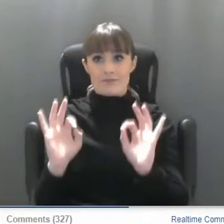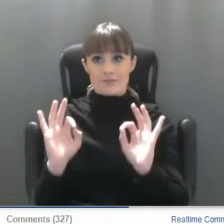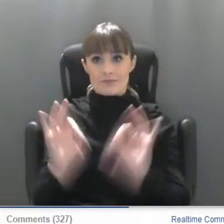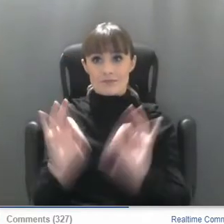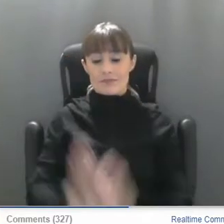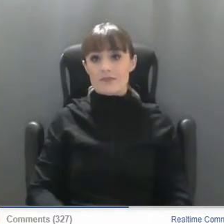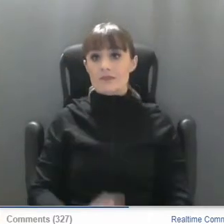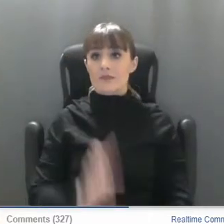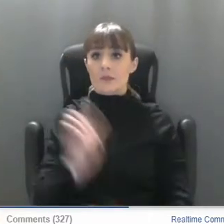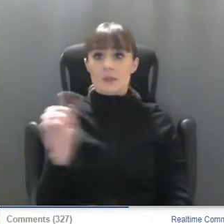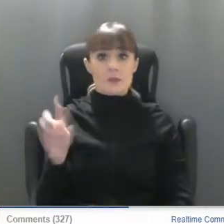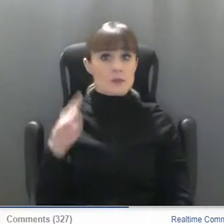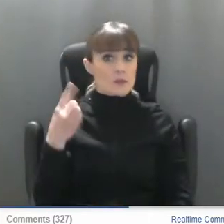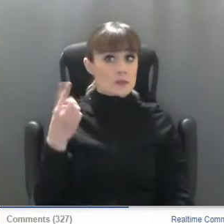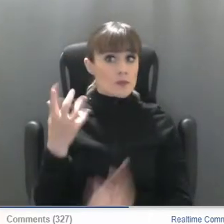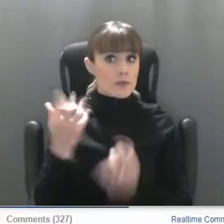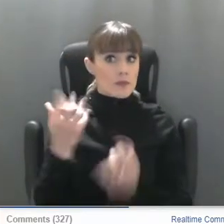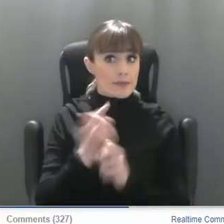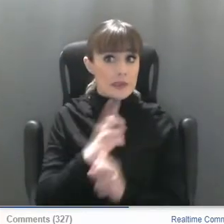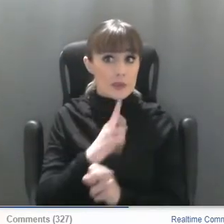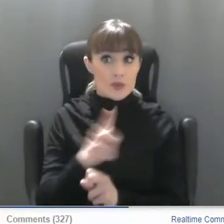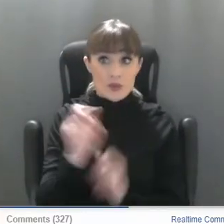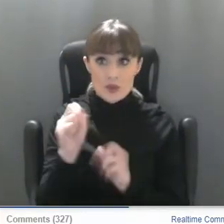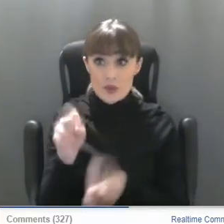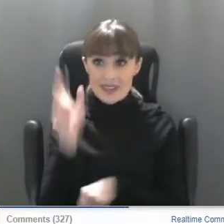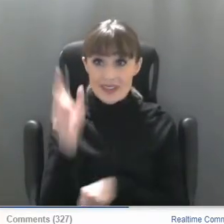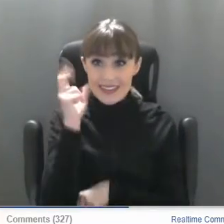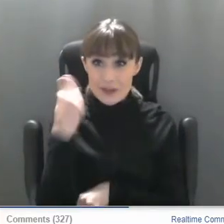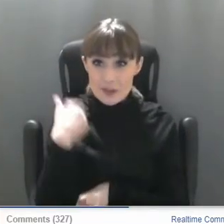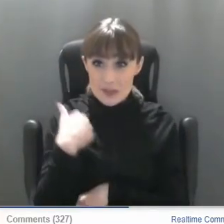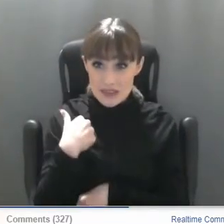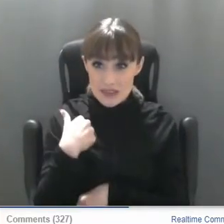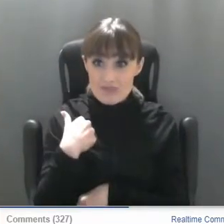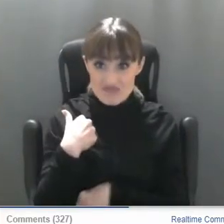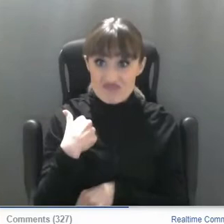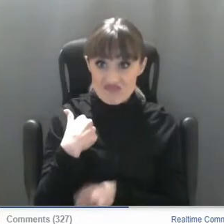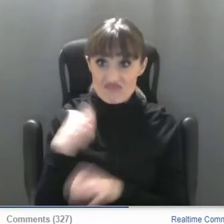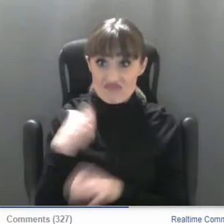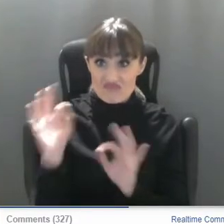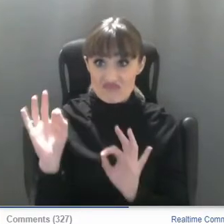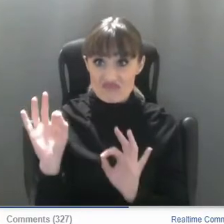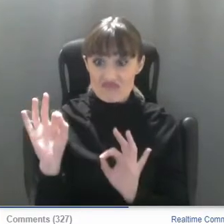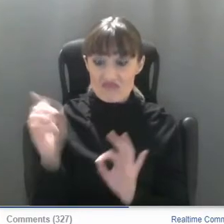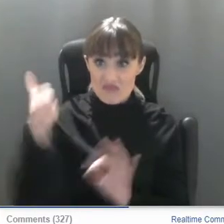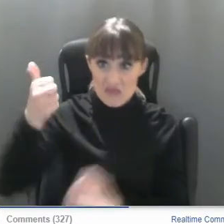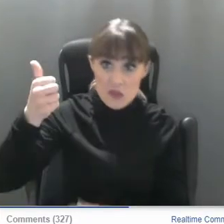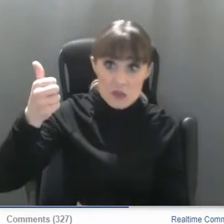to make sure you guys can hear me okay. Give me some thumbs up. Give me some waves-